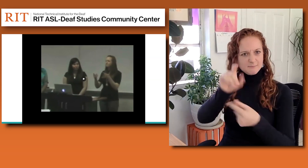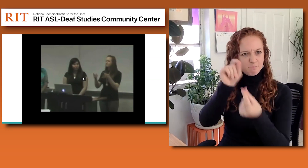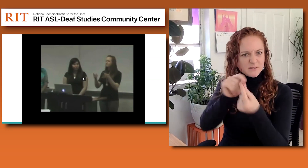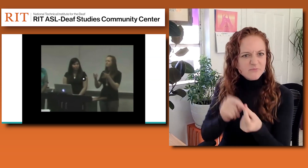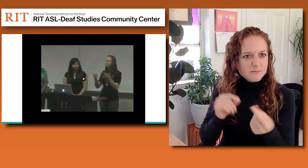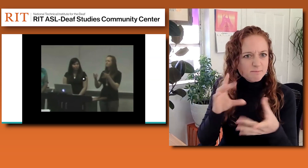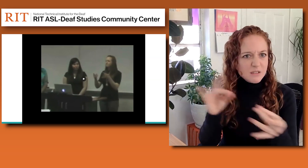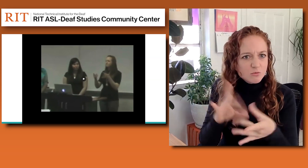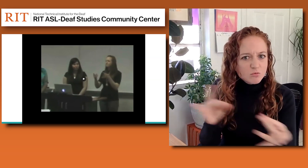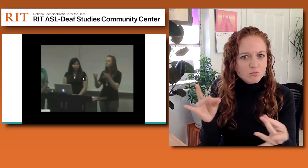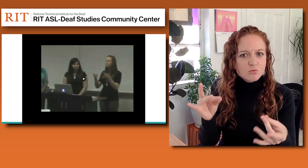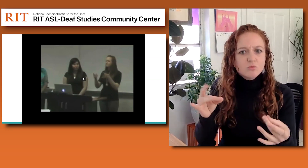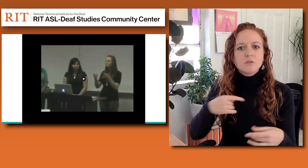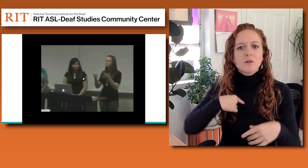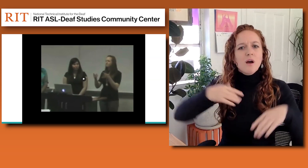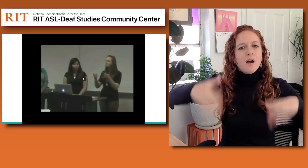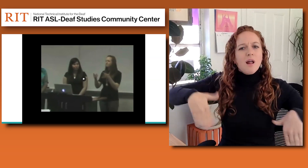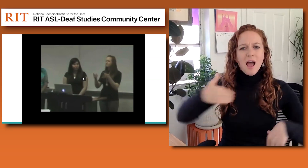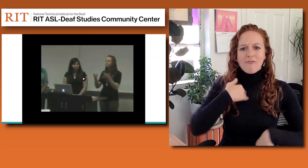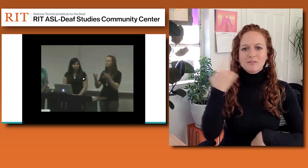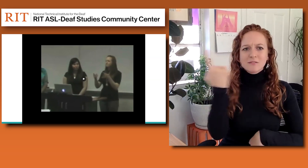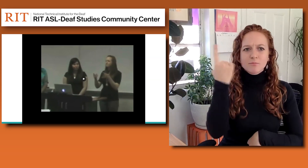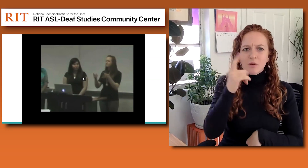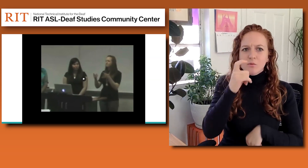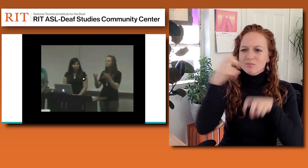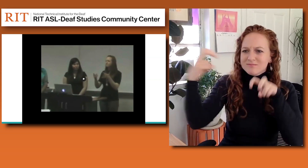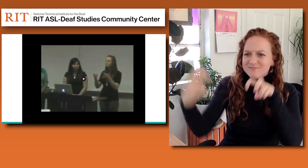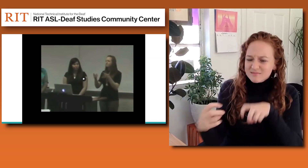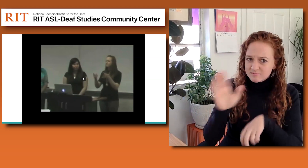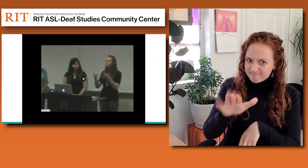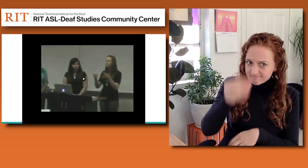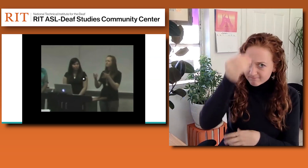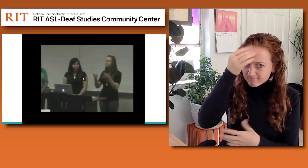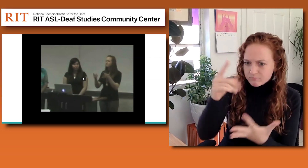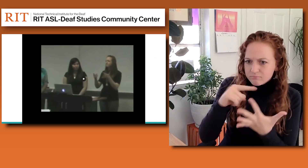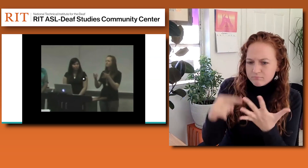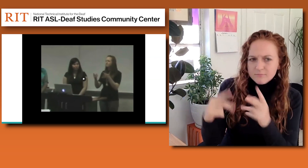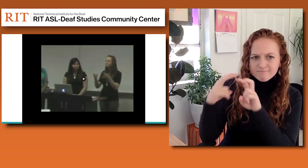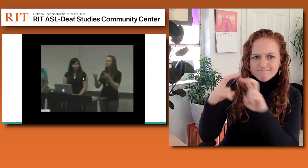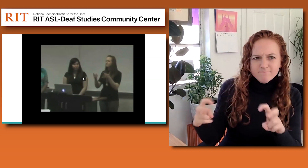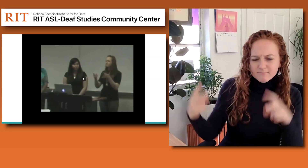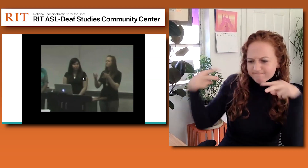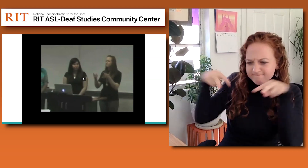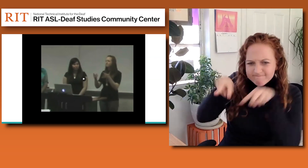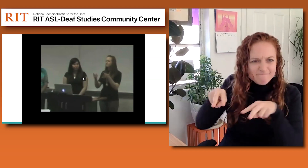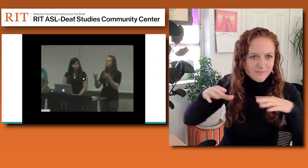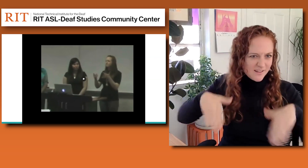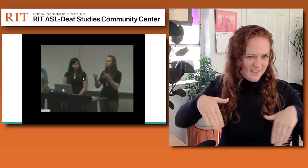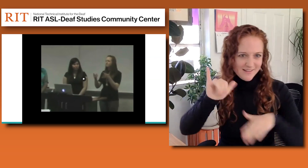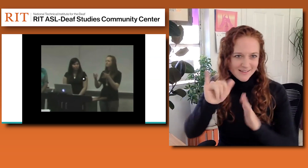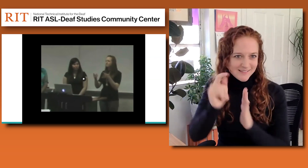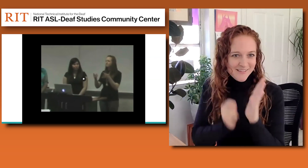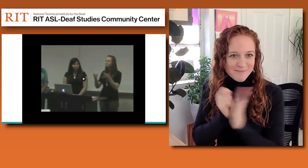and how do my choices send out a specific message? Um, you know, I didn't have somebody to sit down